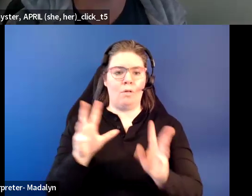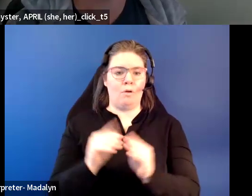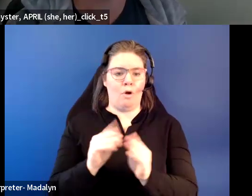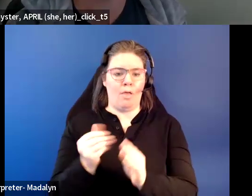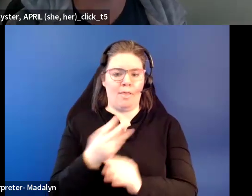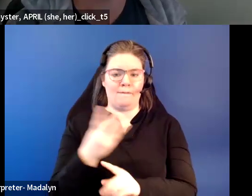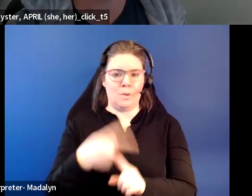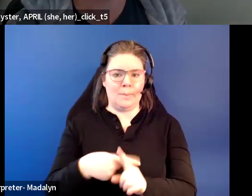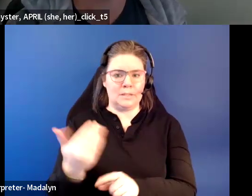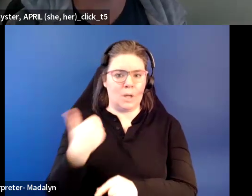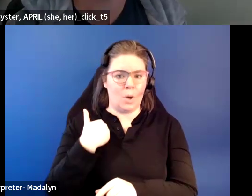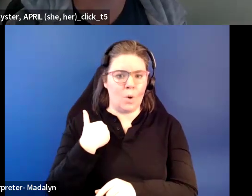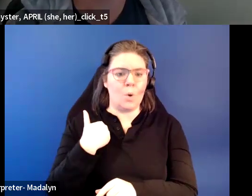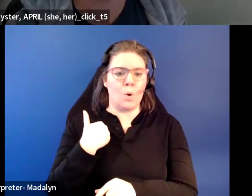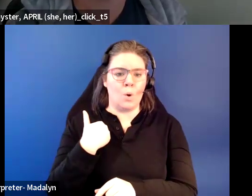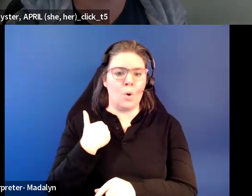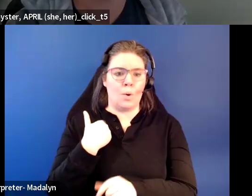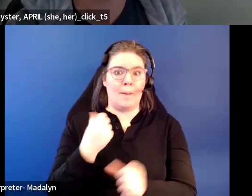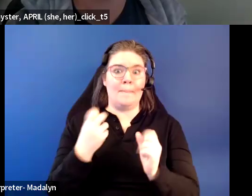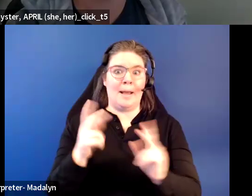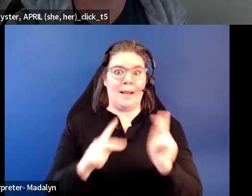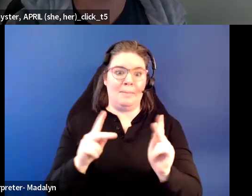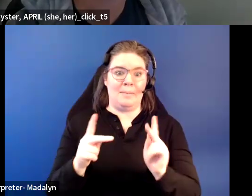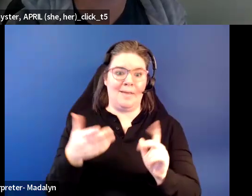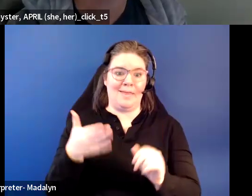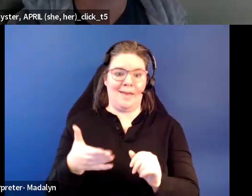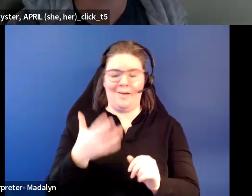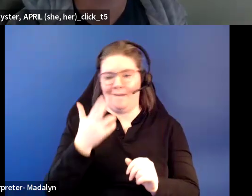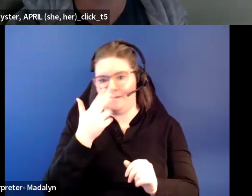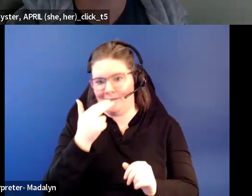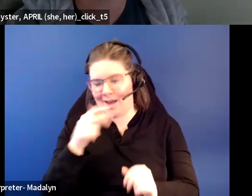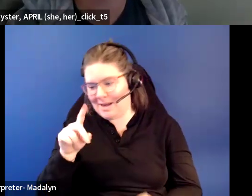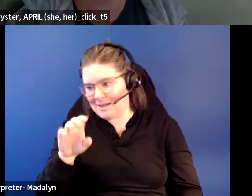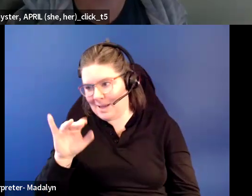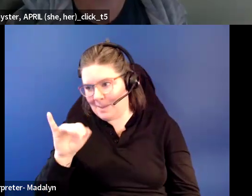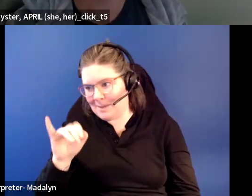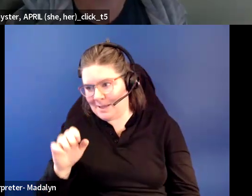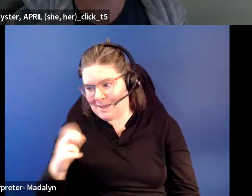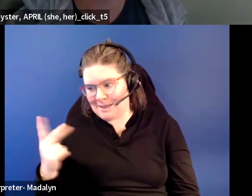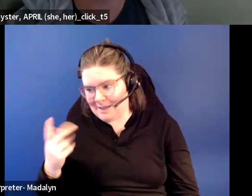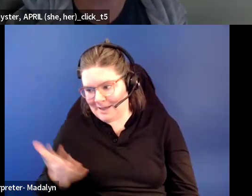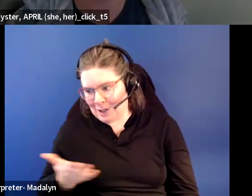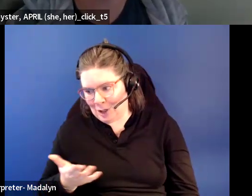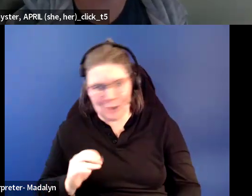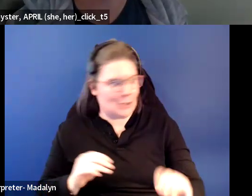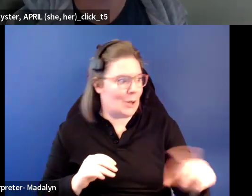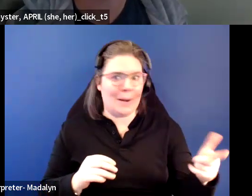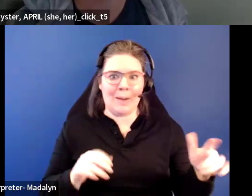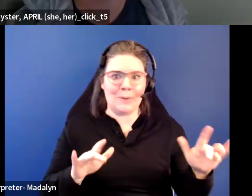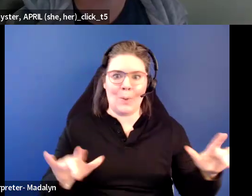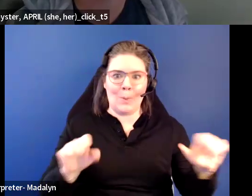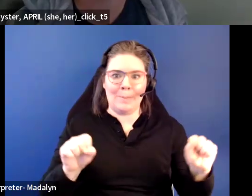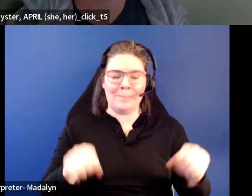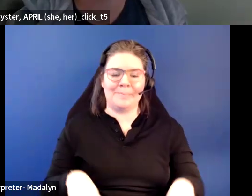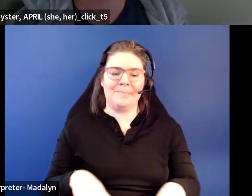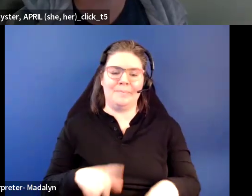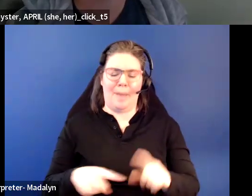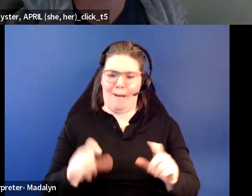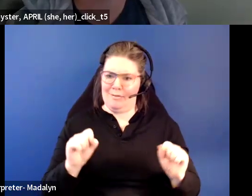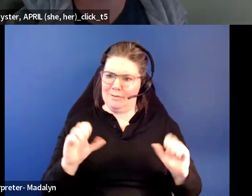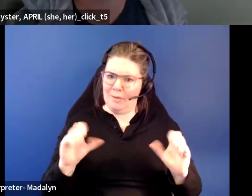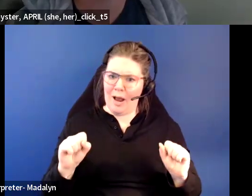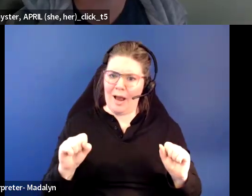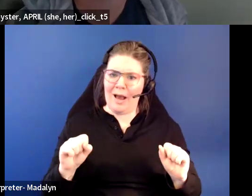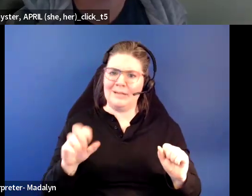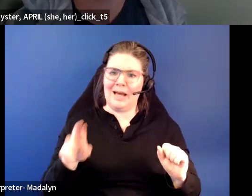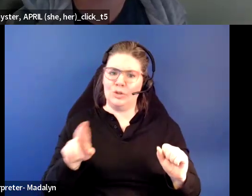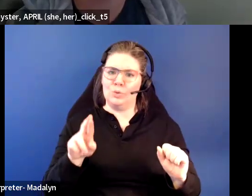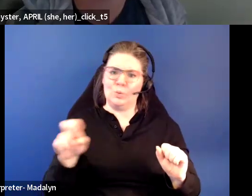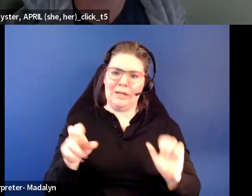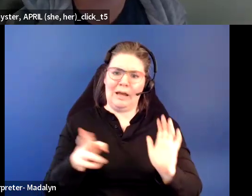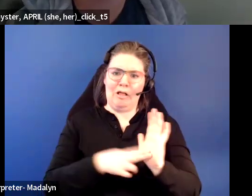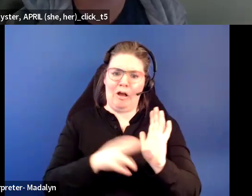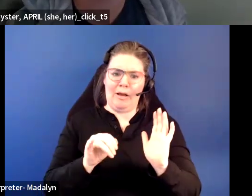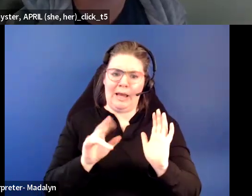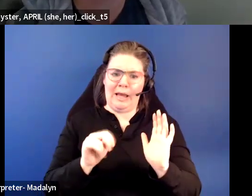Carolyn Grawi: there were quite a few people on. So it's funny that Debbie and I are the ones that are on the call, and there's not a whole lot of other people so but I was surprised I had to re-log, in which the last time I didn't have to do that.